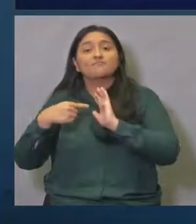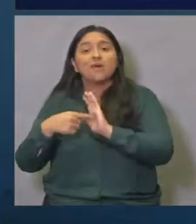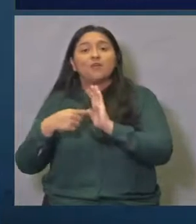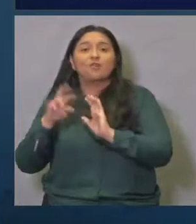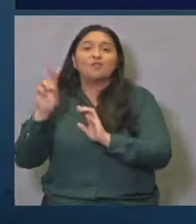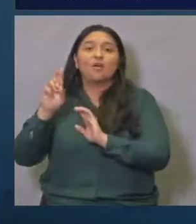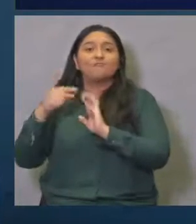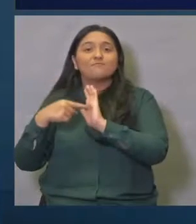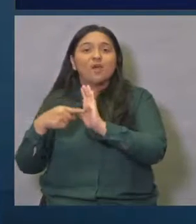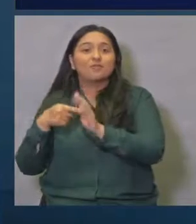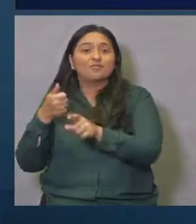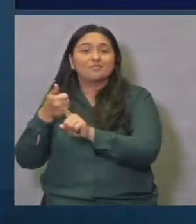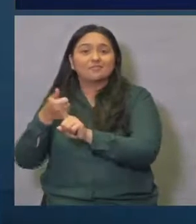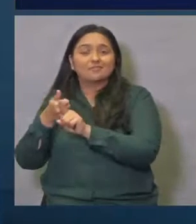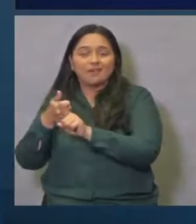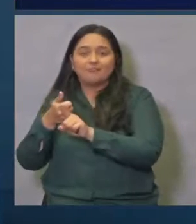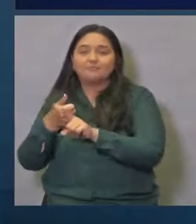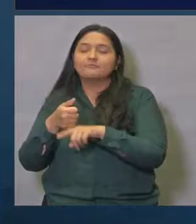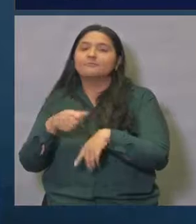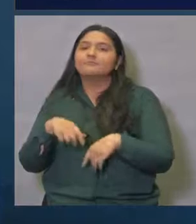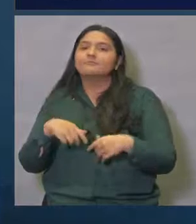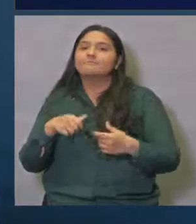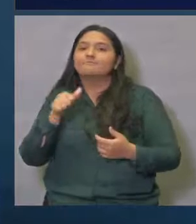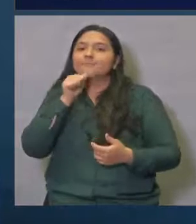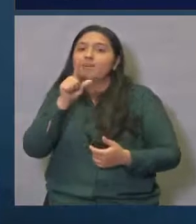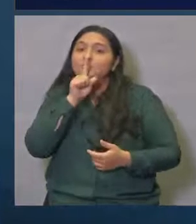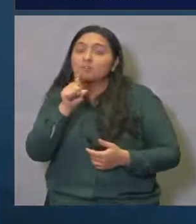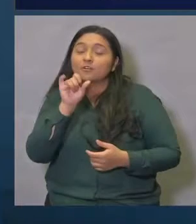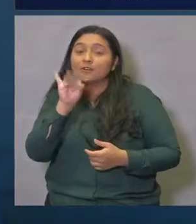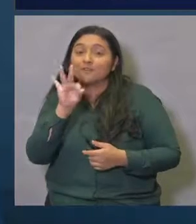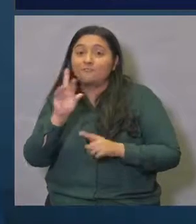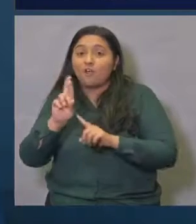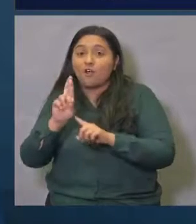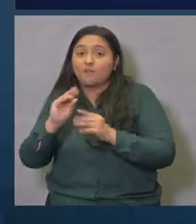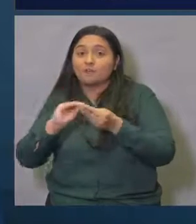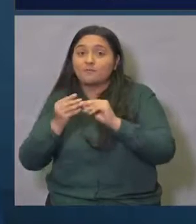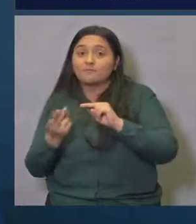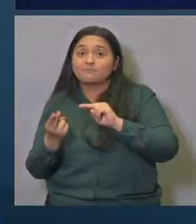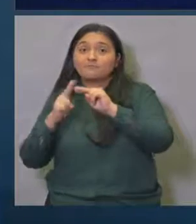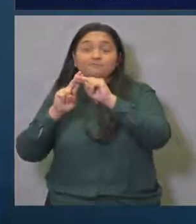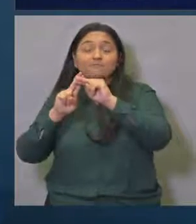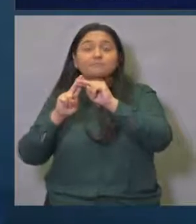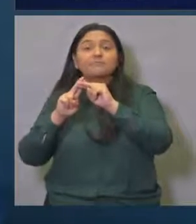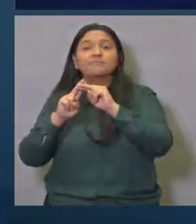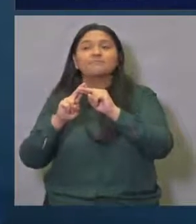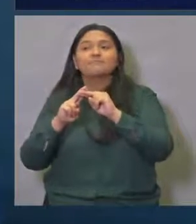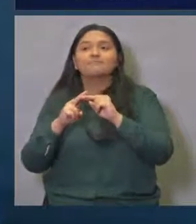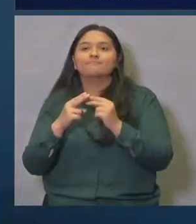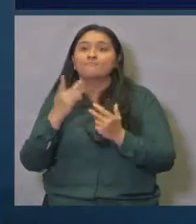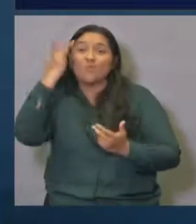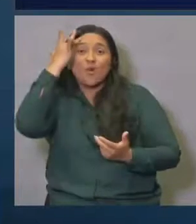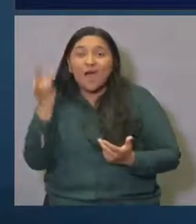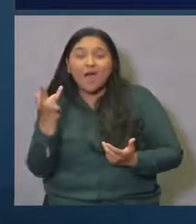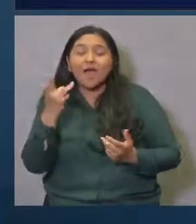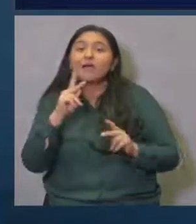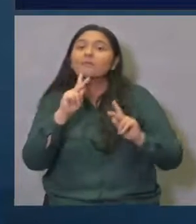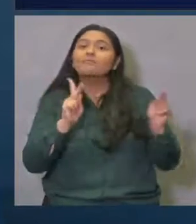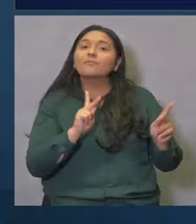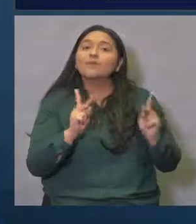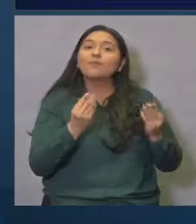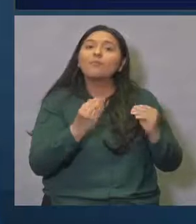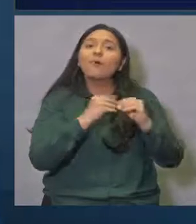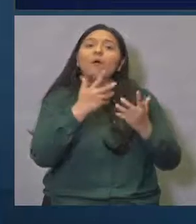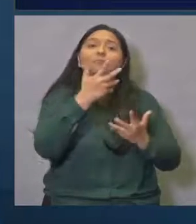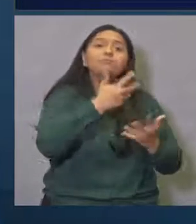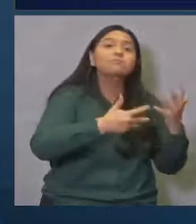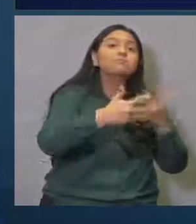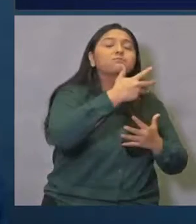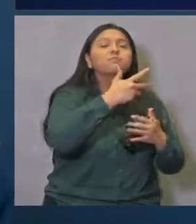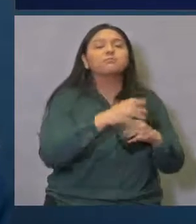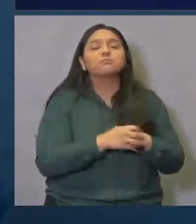THE MODEL ITSELF DOESN'T KNOW